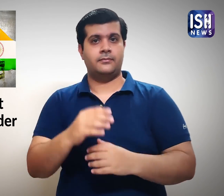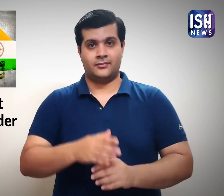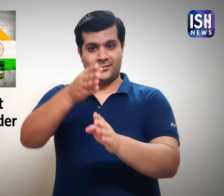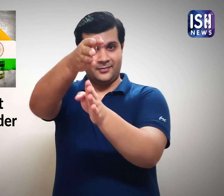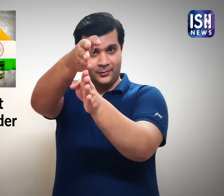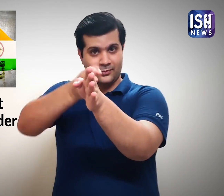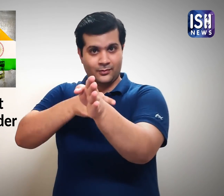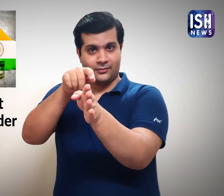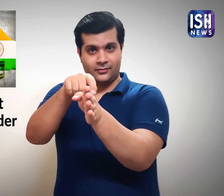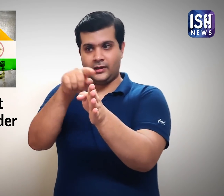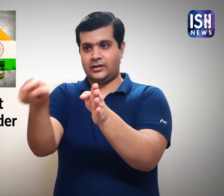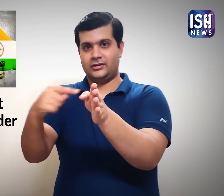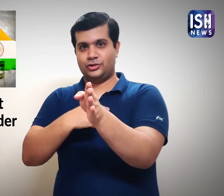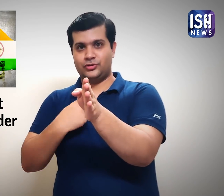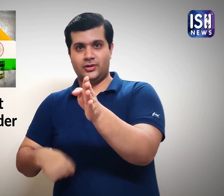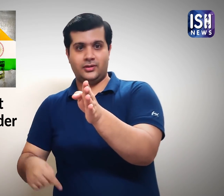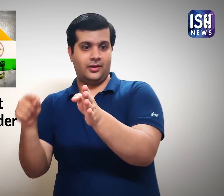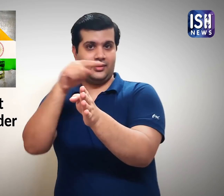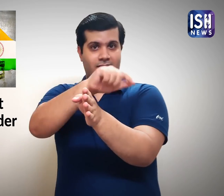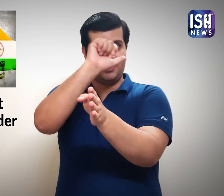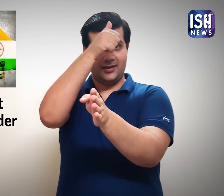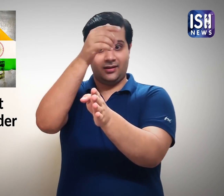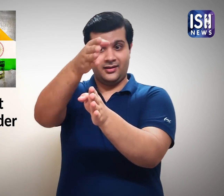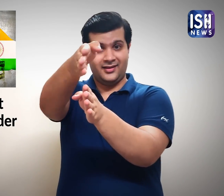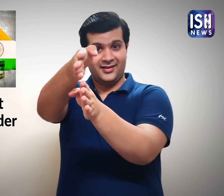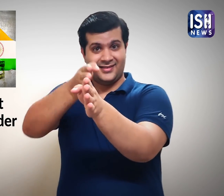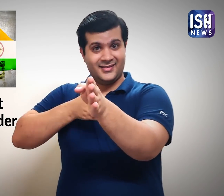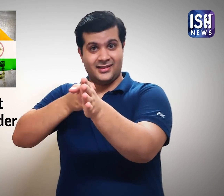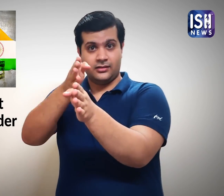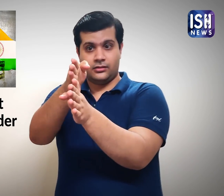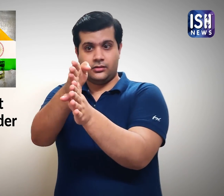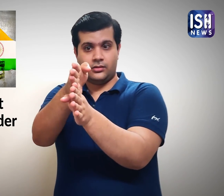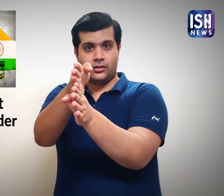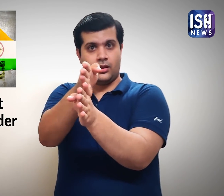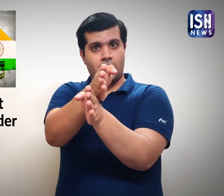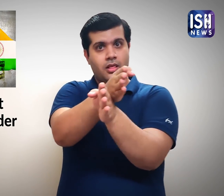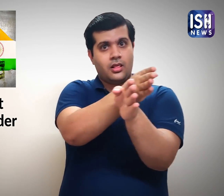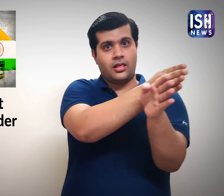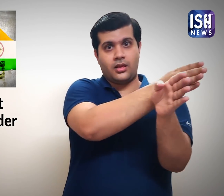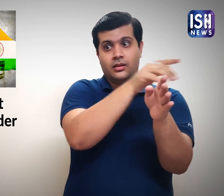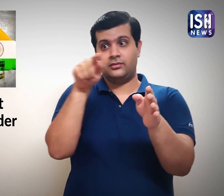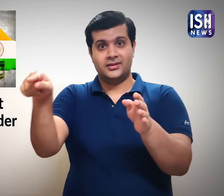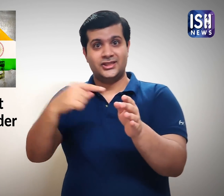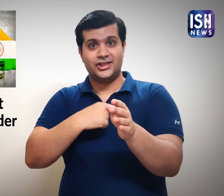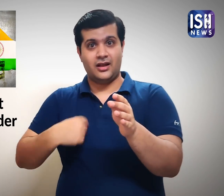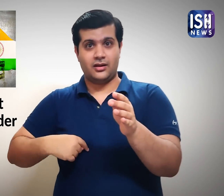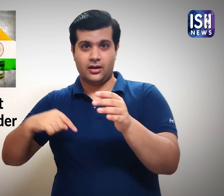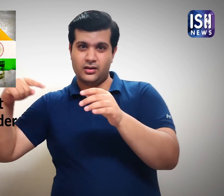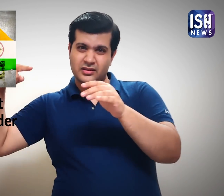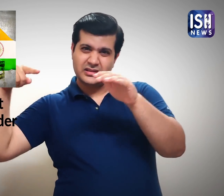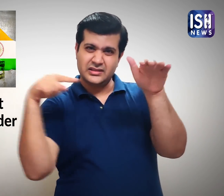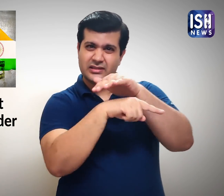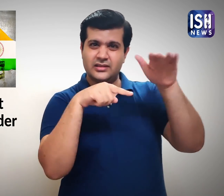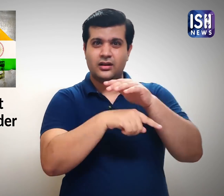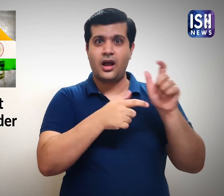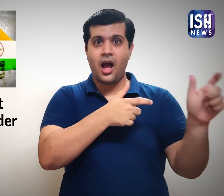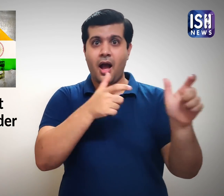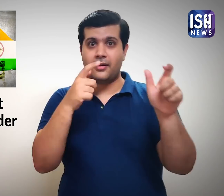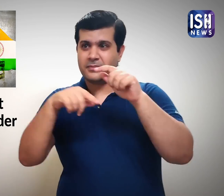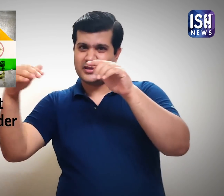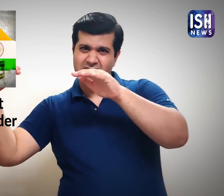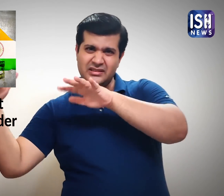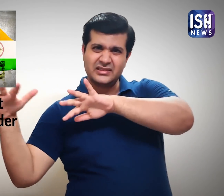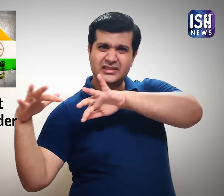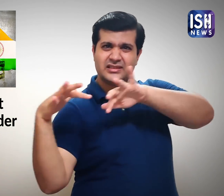The Chinese army has encroached into Indian territory with their military.